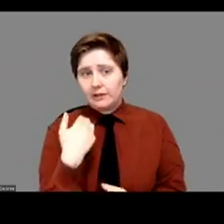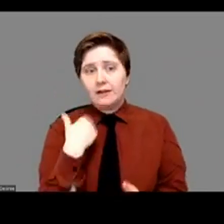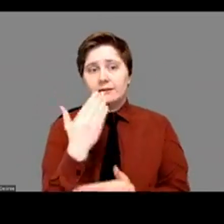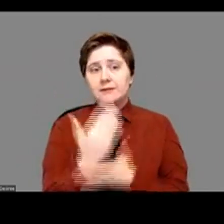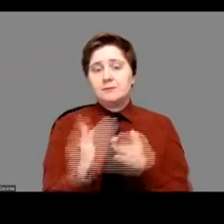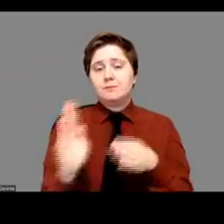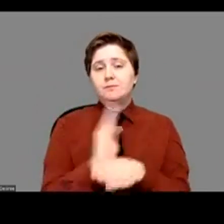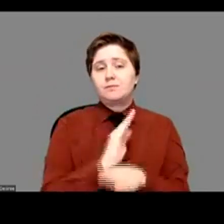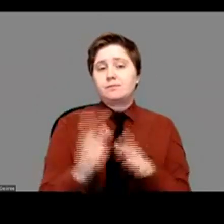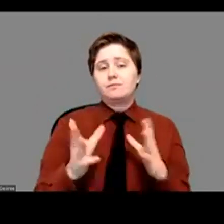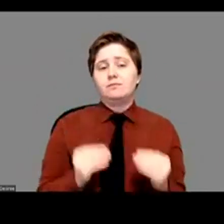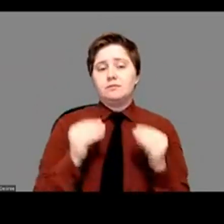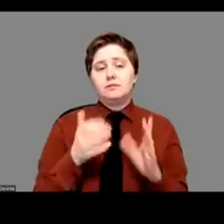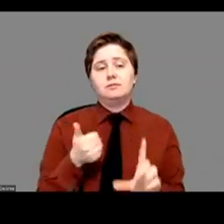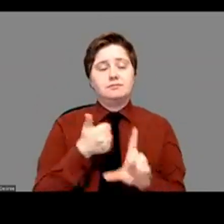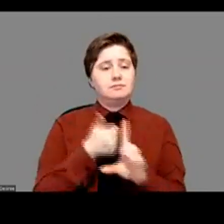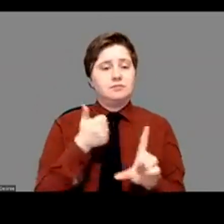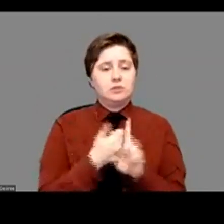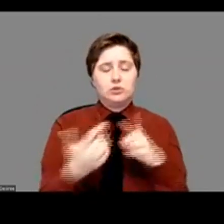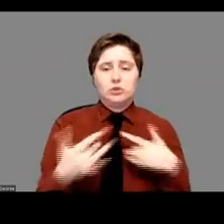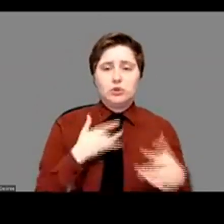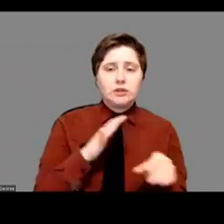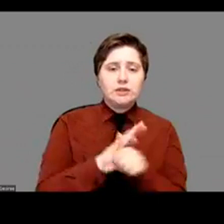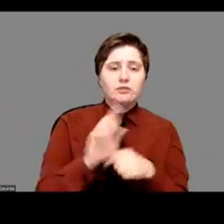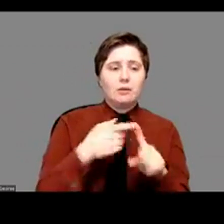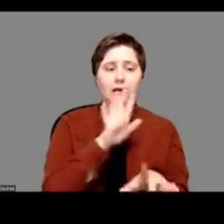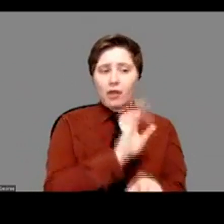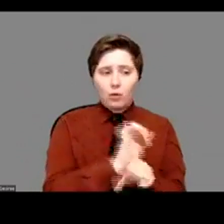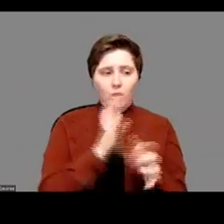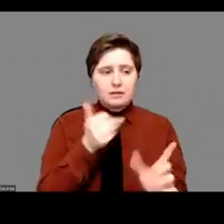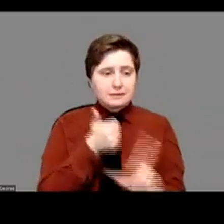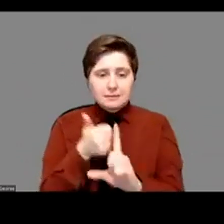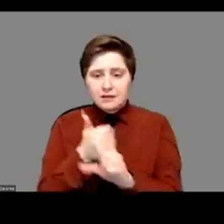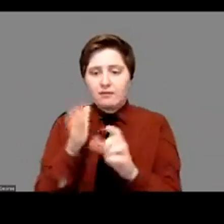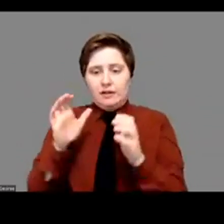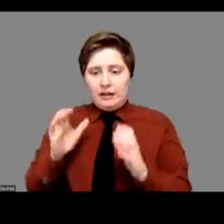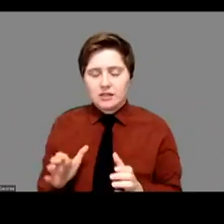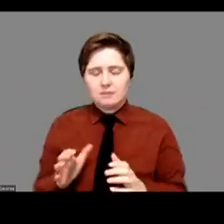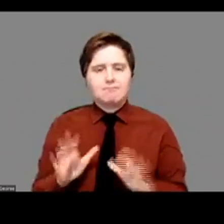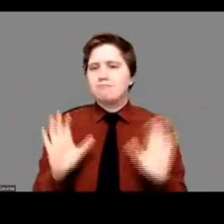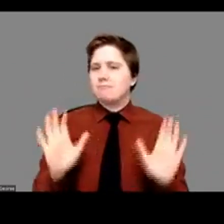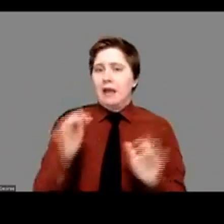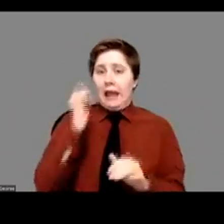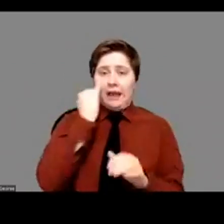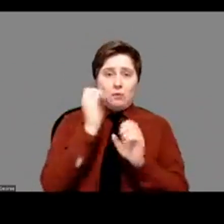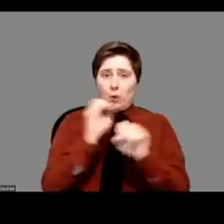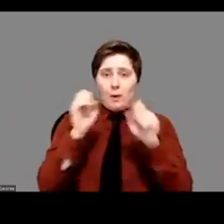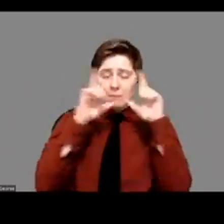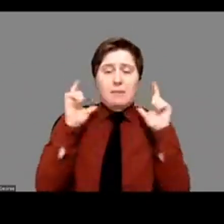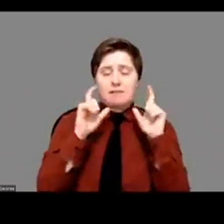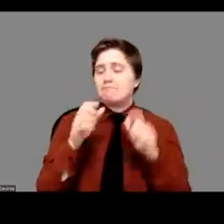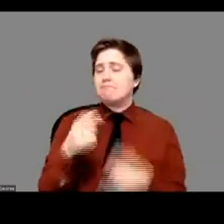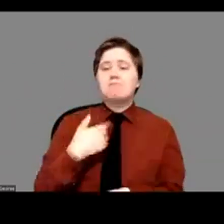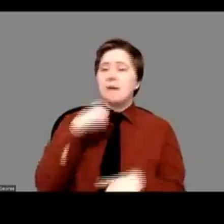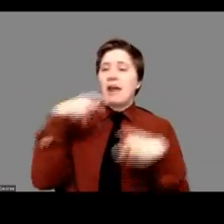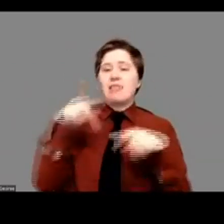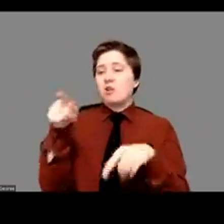business owners who are concerned enough about their employees themselves or their customers that they will not allow you